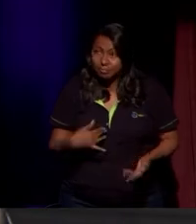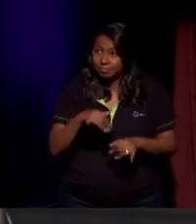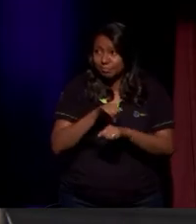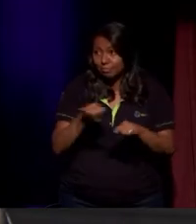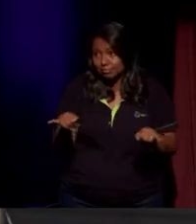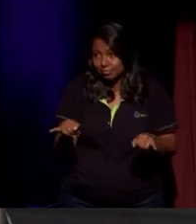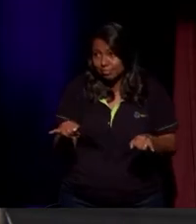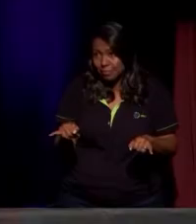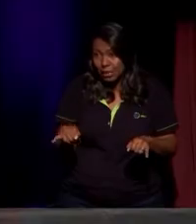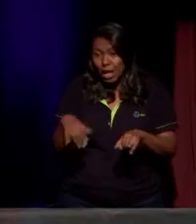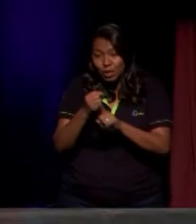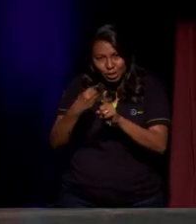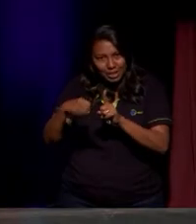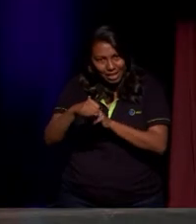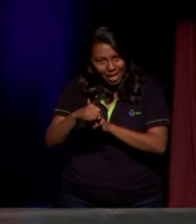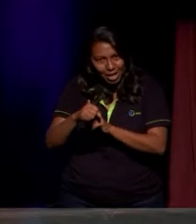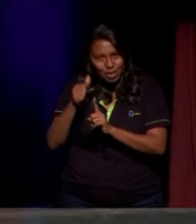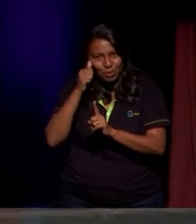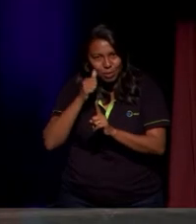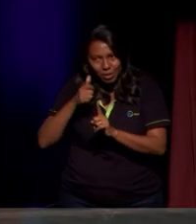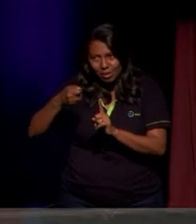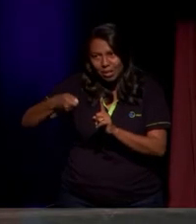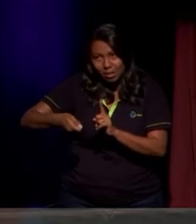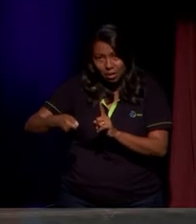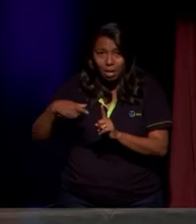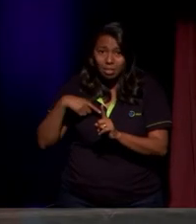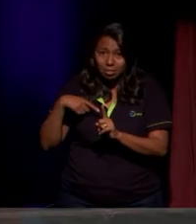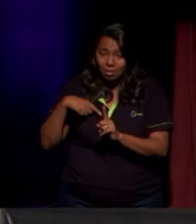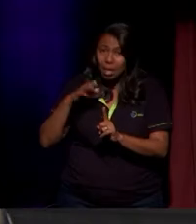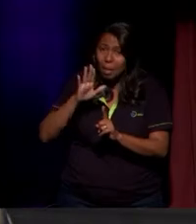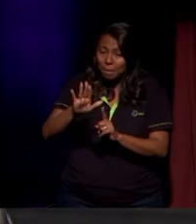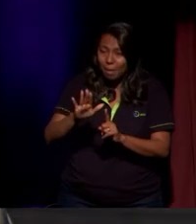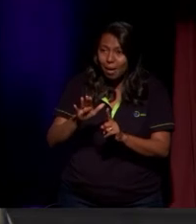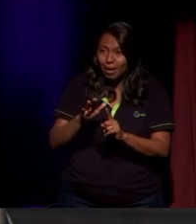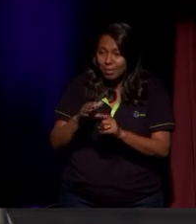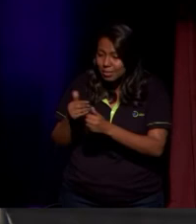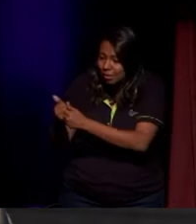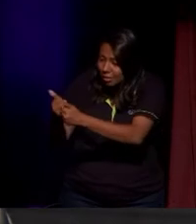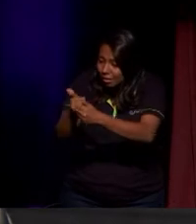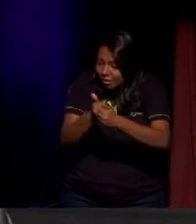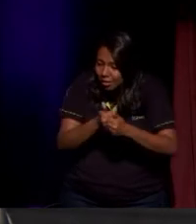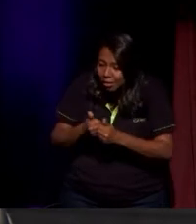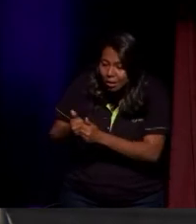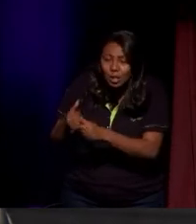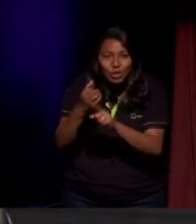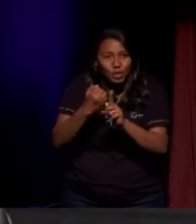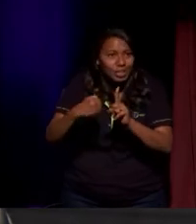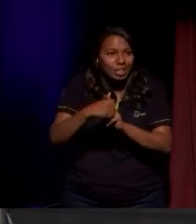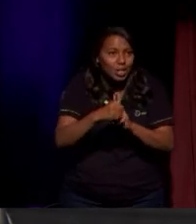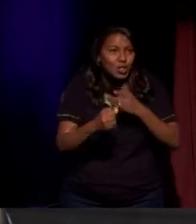these societies continue to exist, but surrounded by patriarchal societies